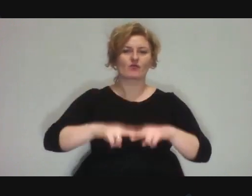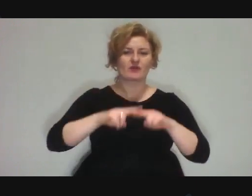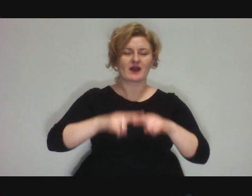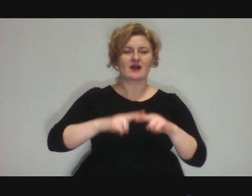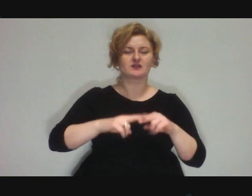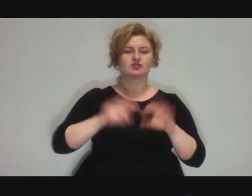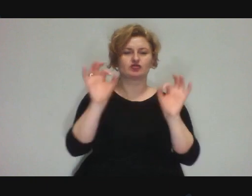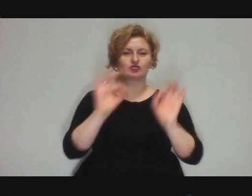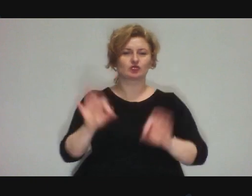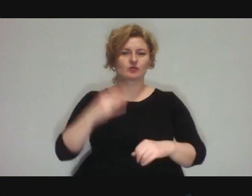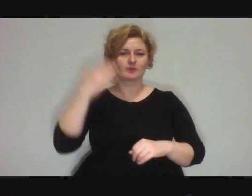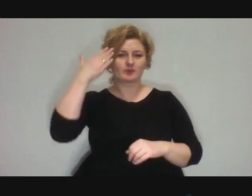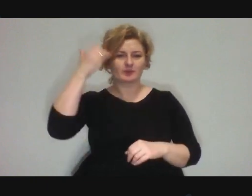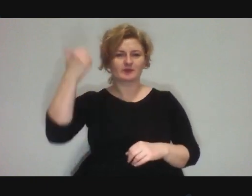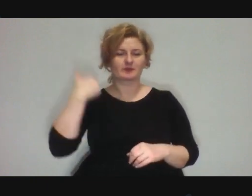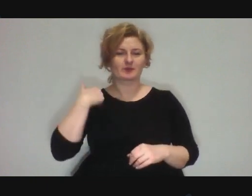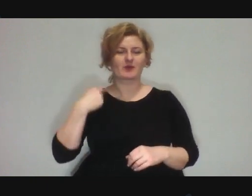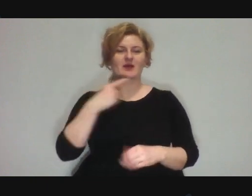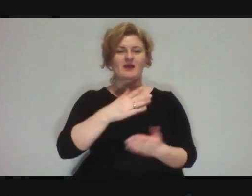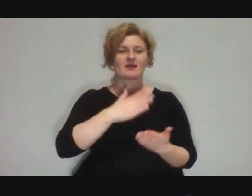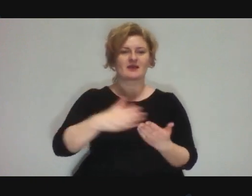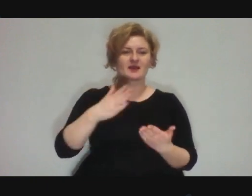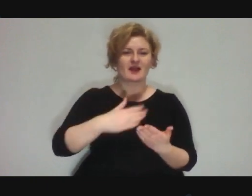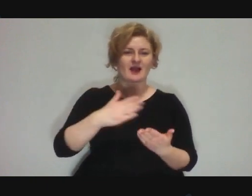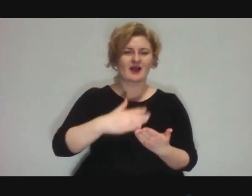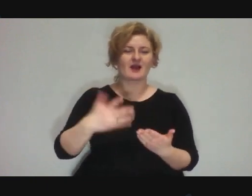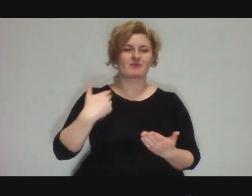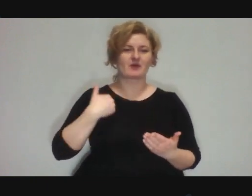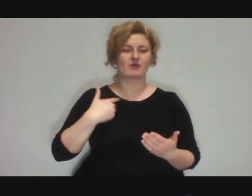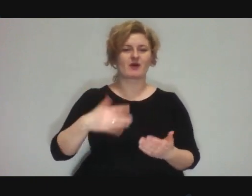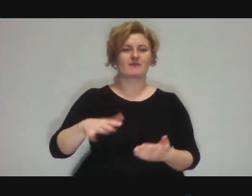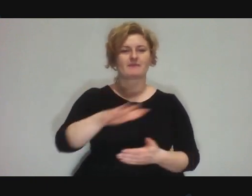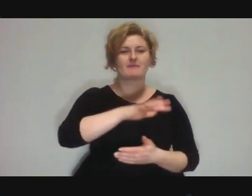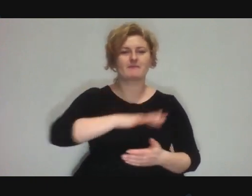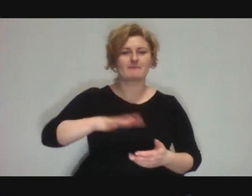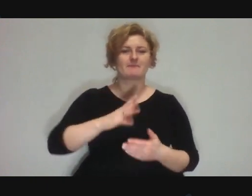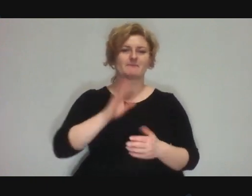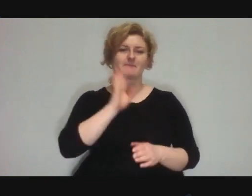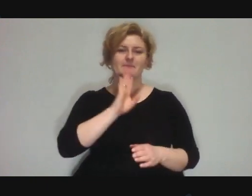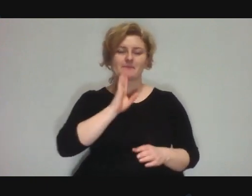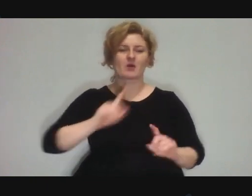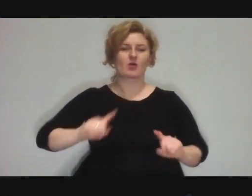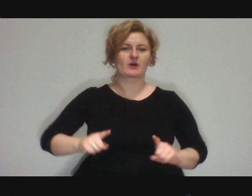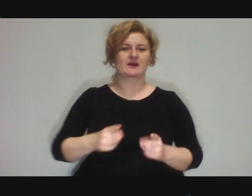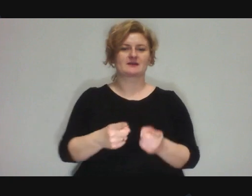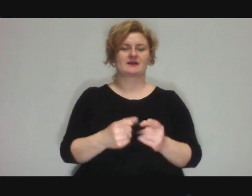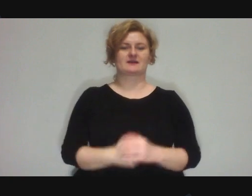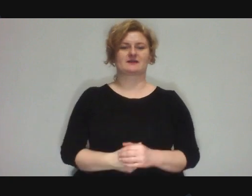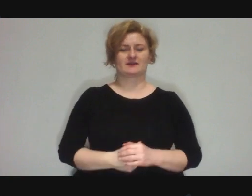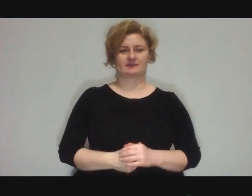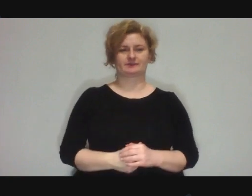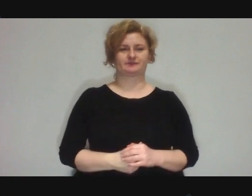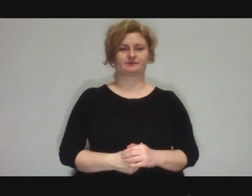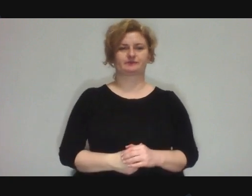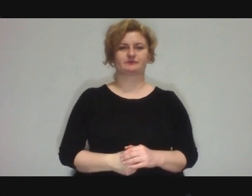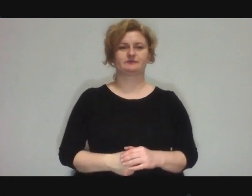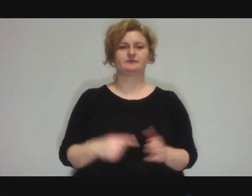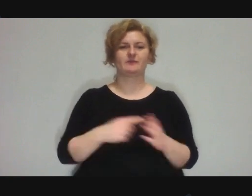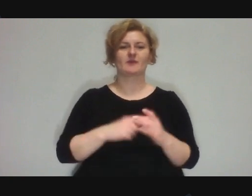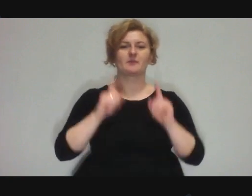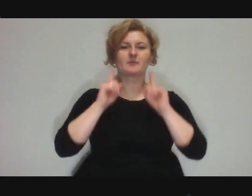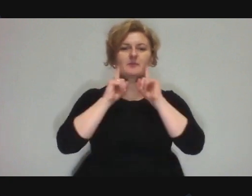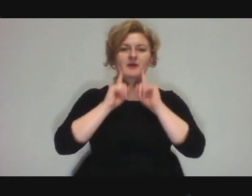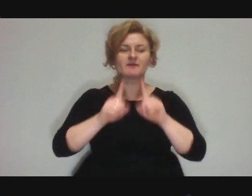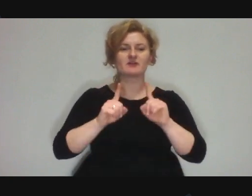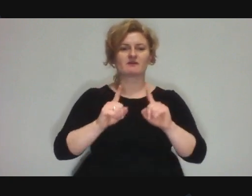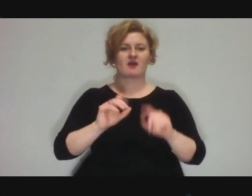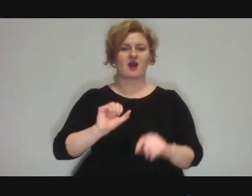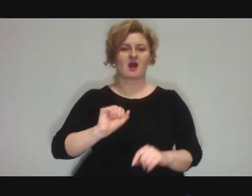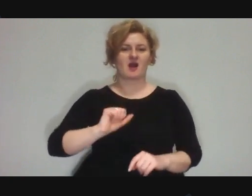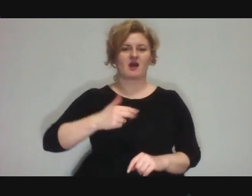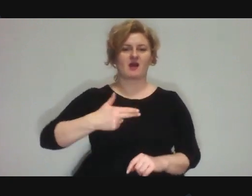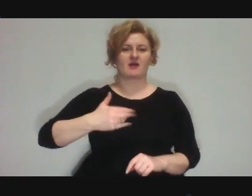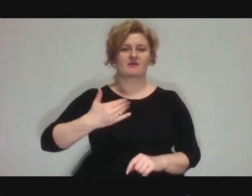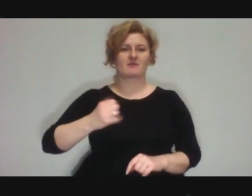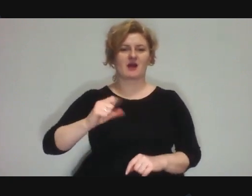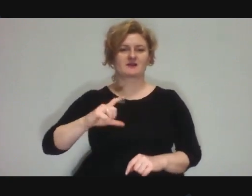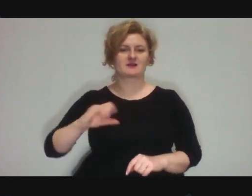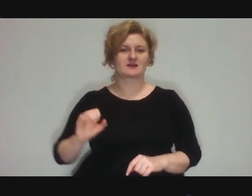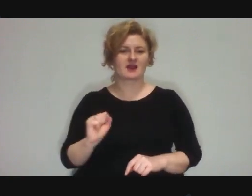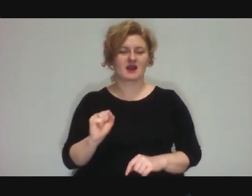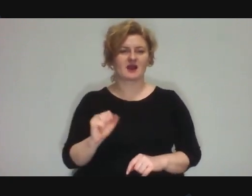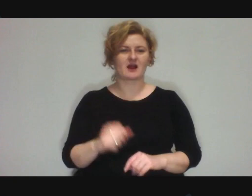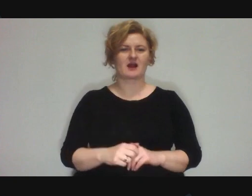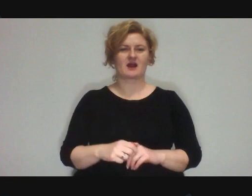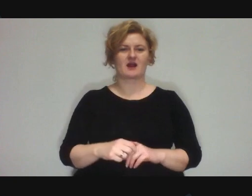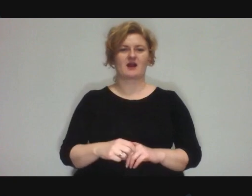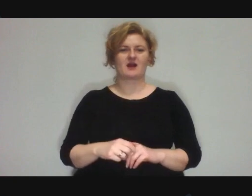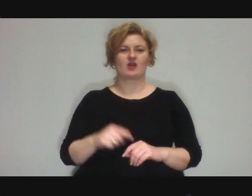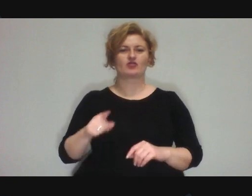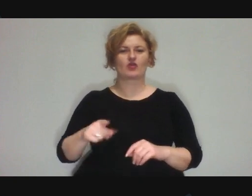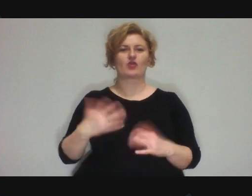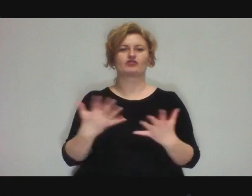but it was still within the same organisation, and this real animation mission is where you go to a completely new place and say "oh this is cool!"